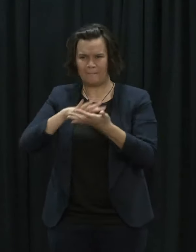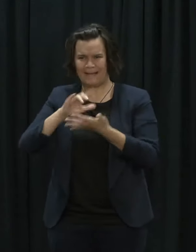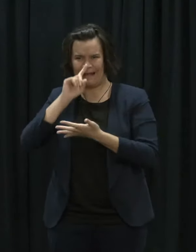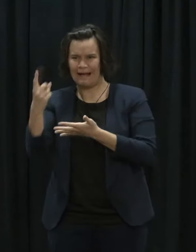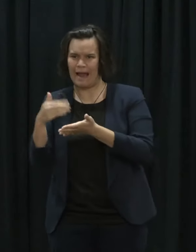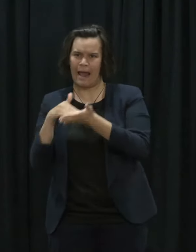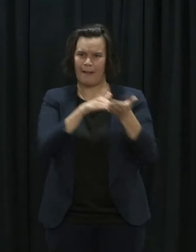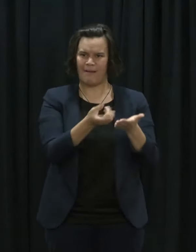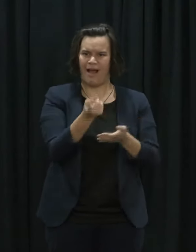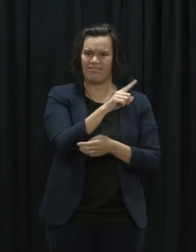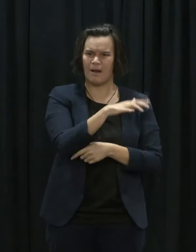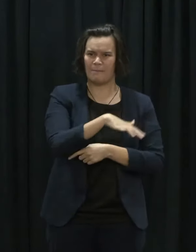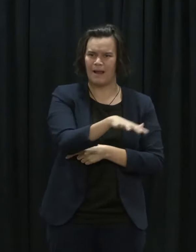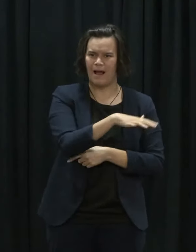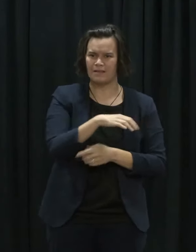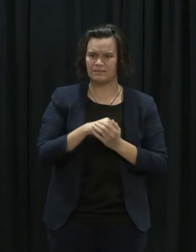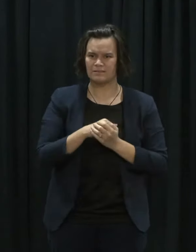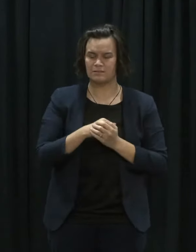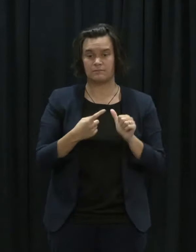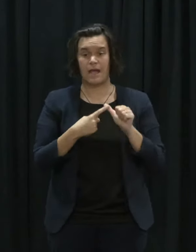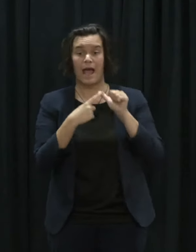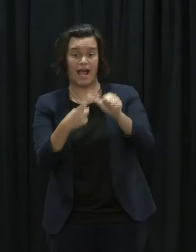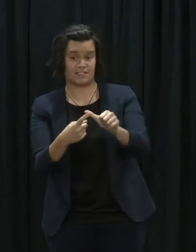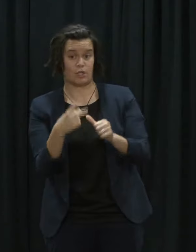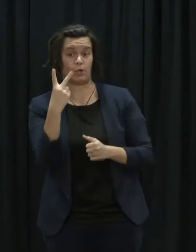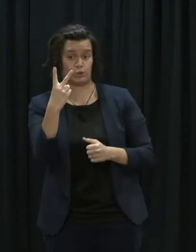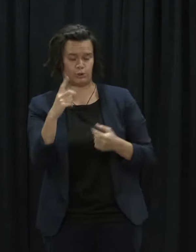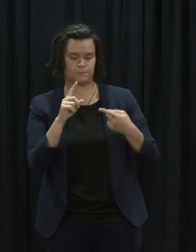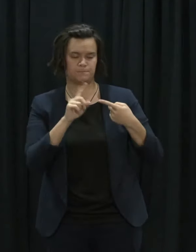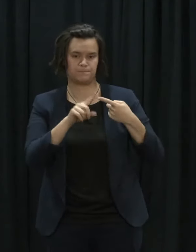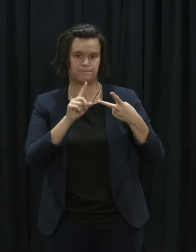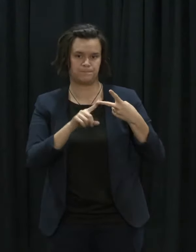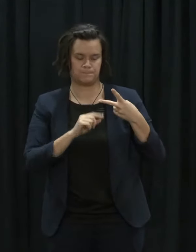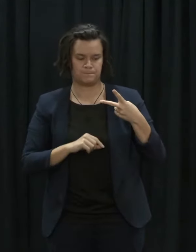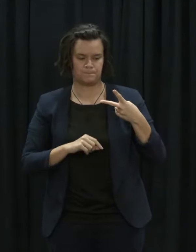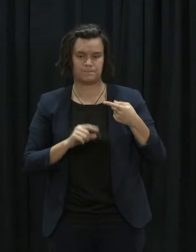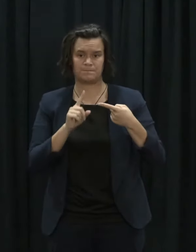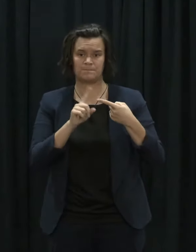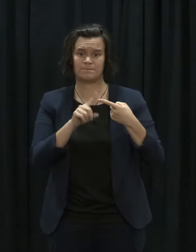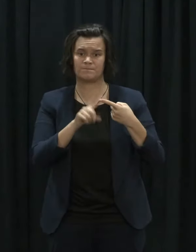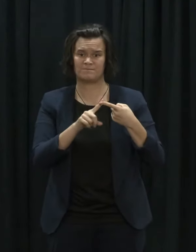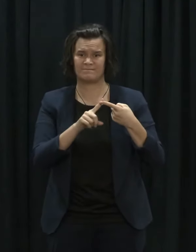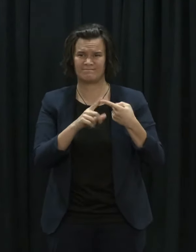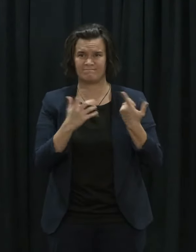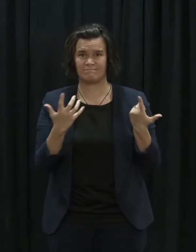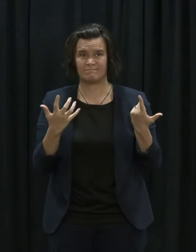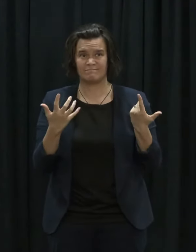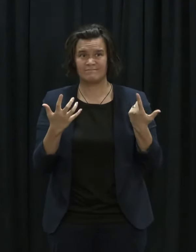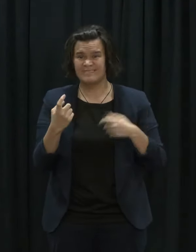the boundary because the police said it was so resource heavy to monitor and given that everyone is at the same level..